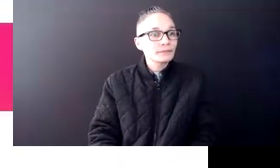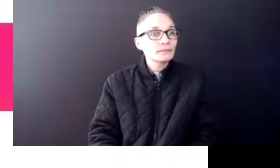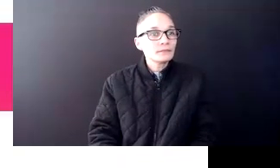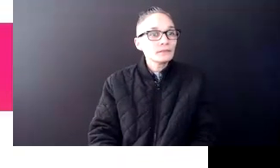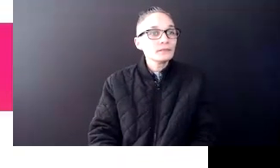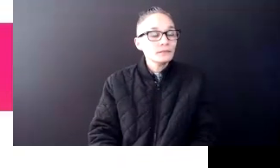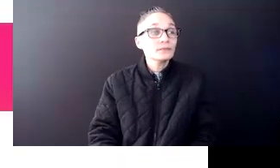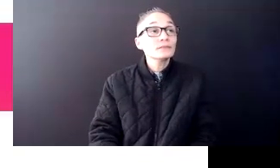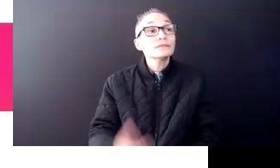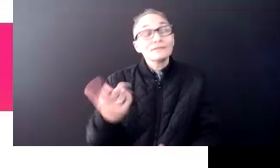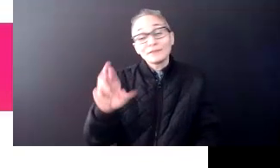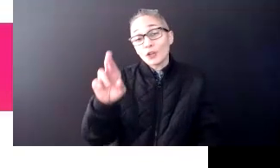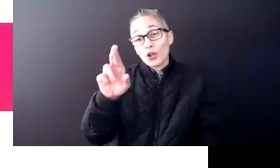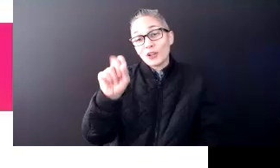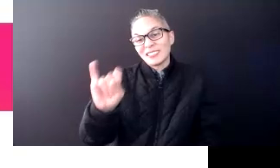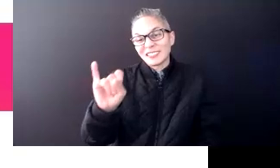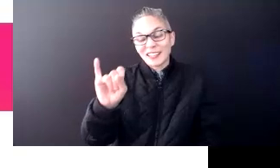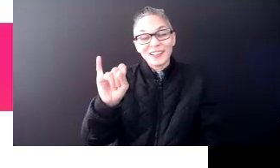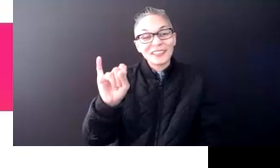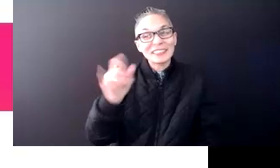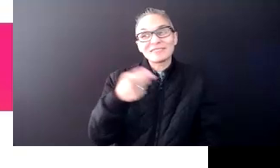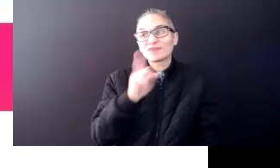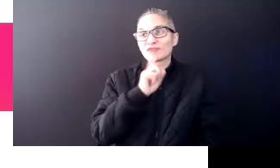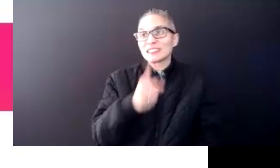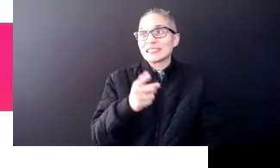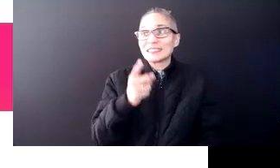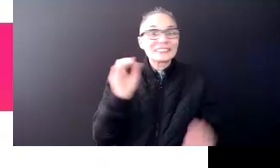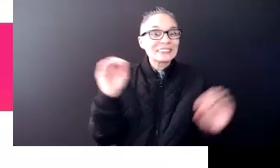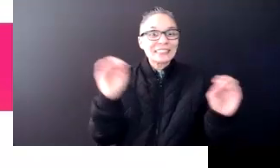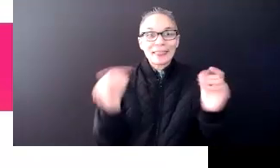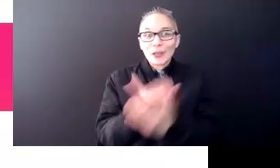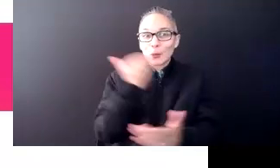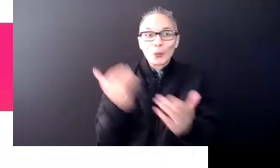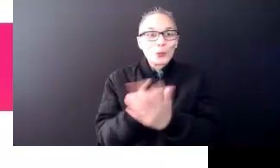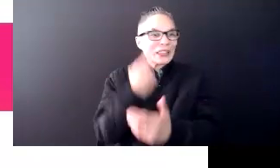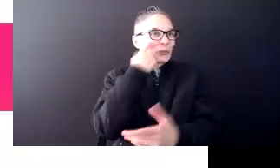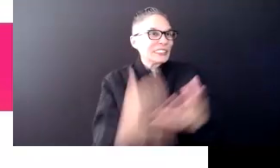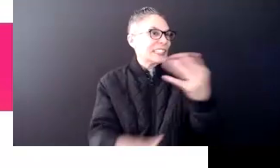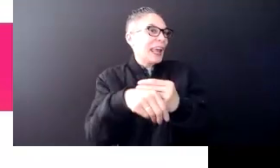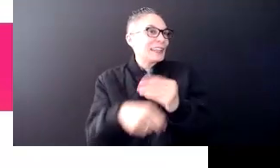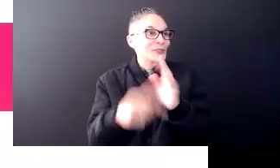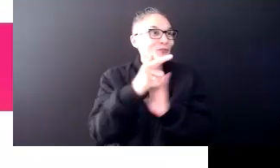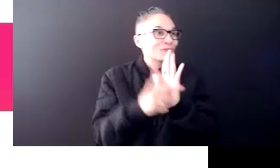So RSI is not something new that was added to regulations or anything.